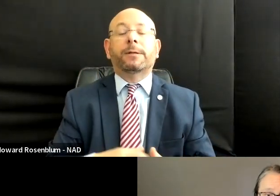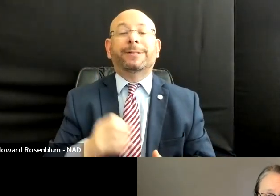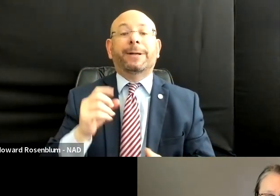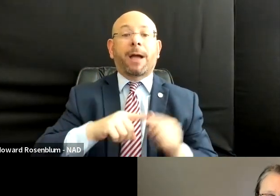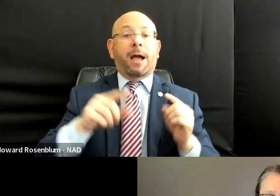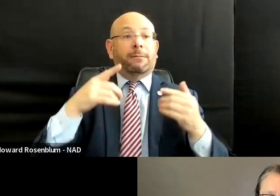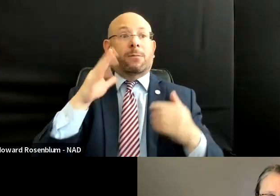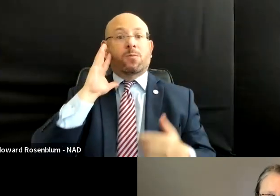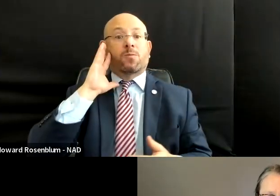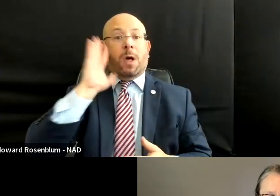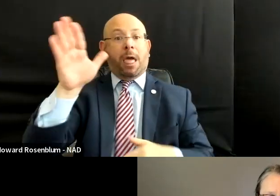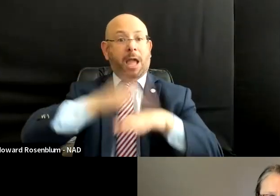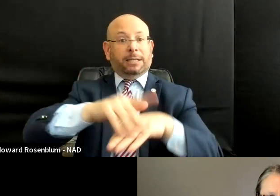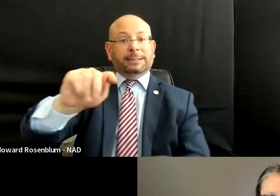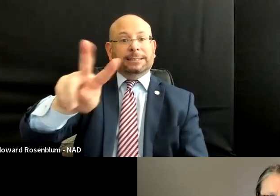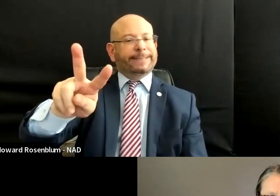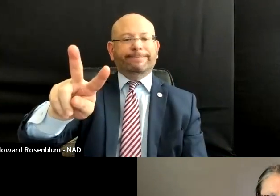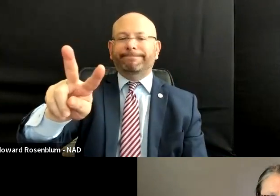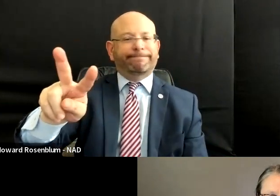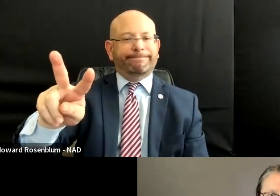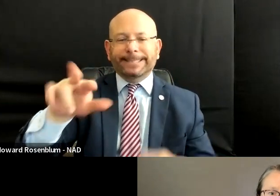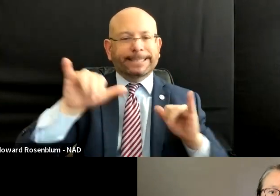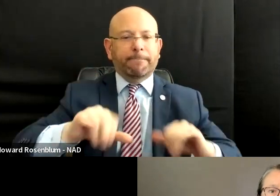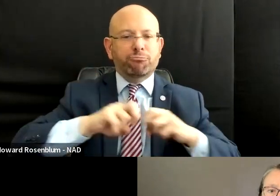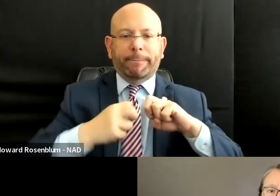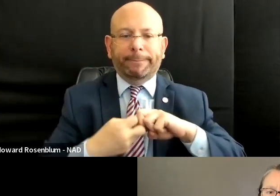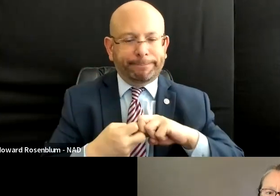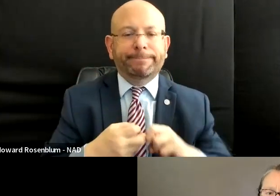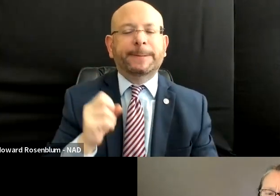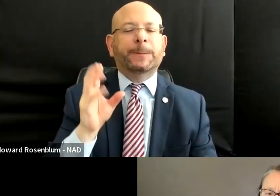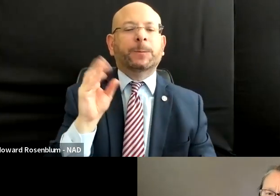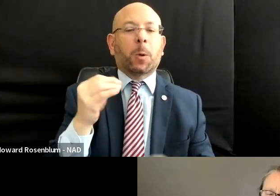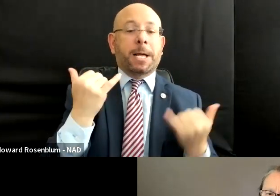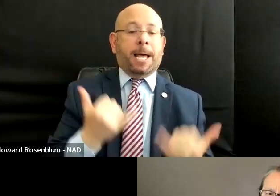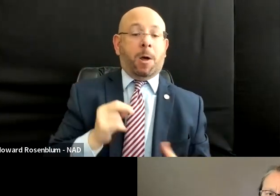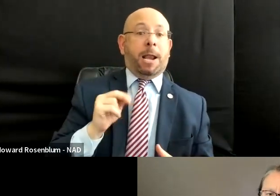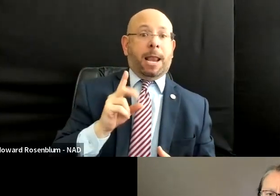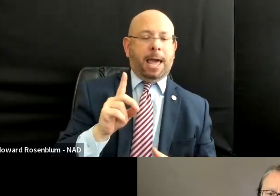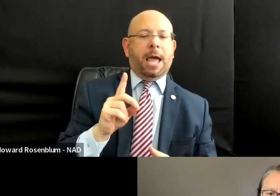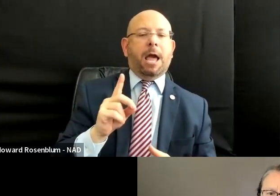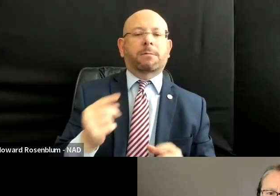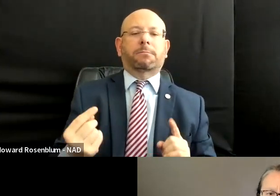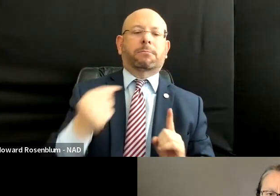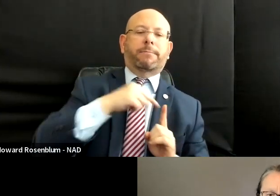interpreter be provided and he reduced so the NAD sued Florida and sued